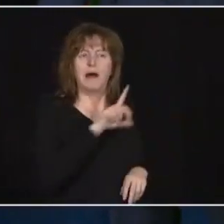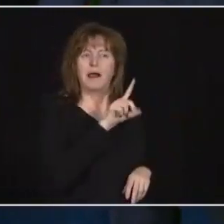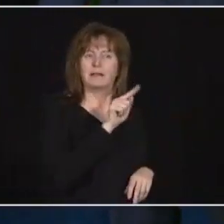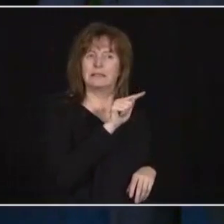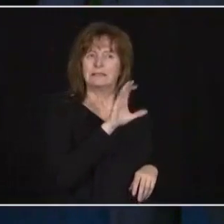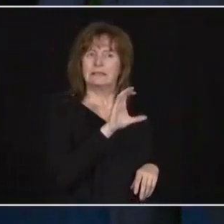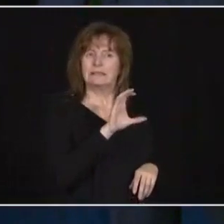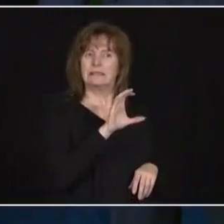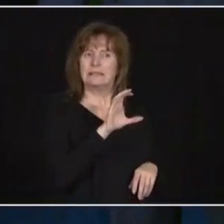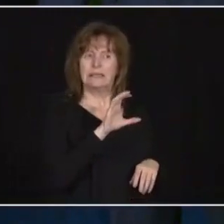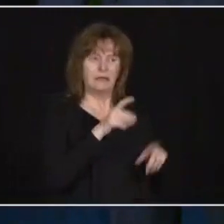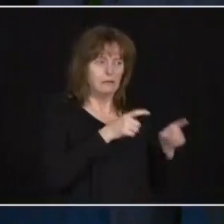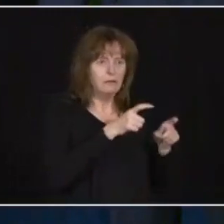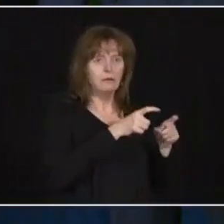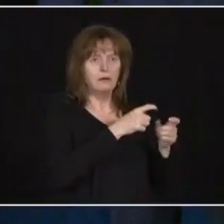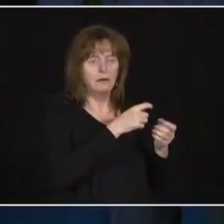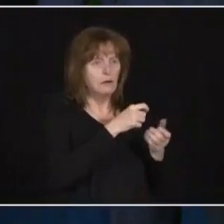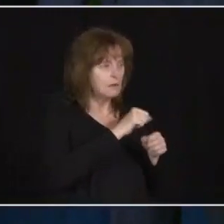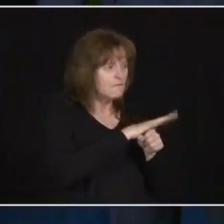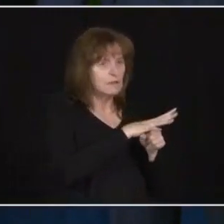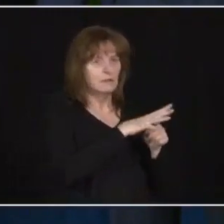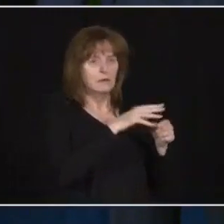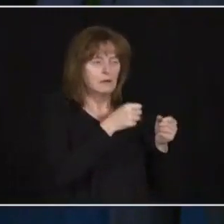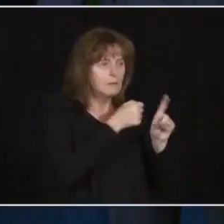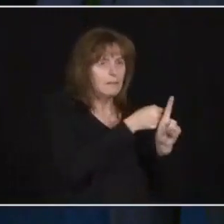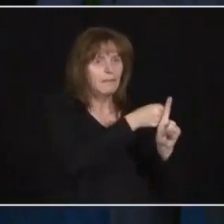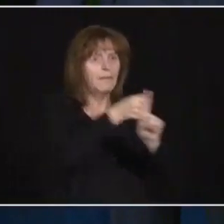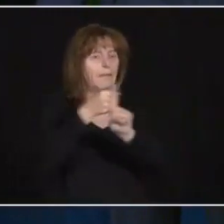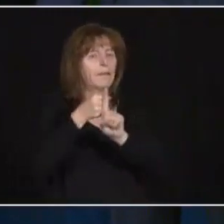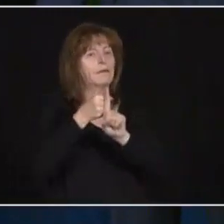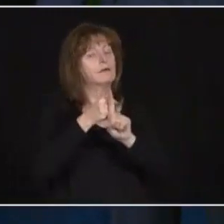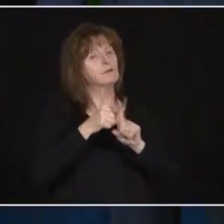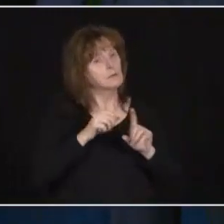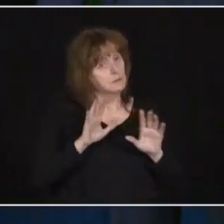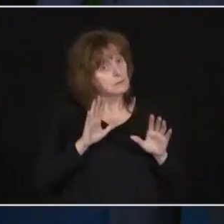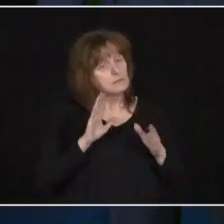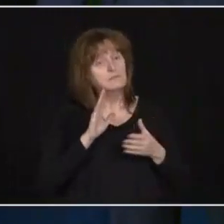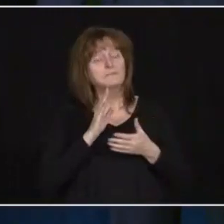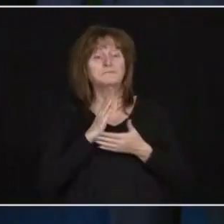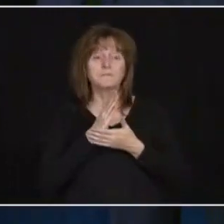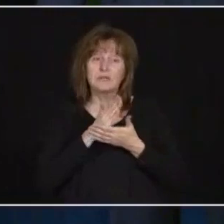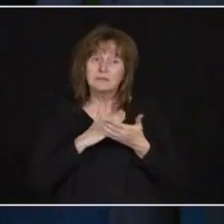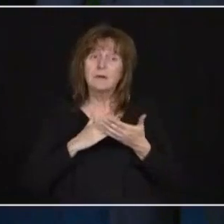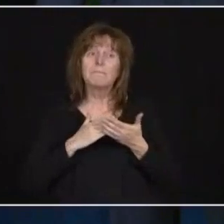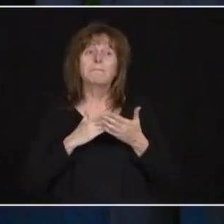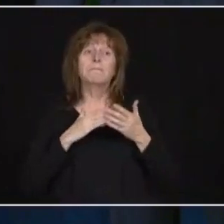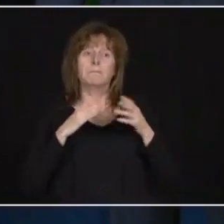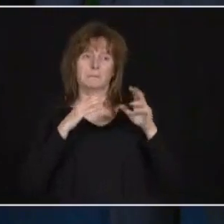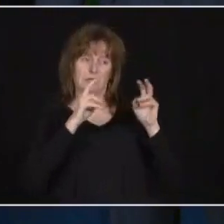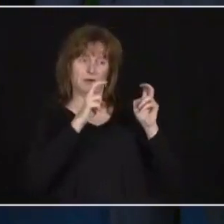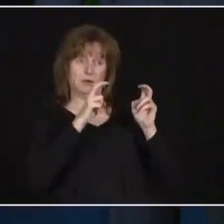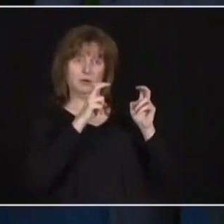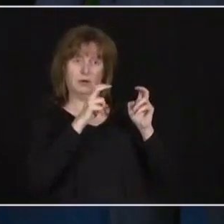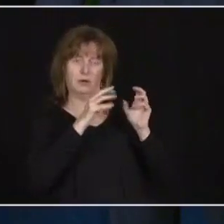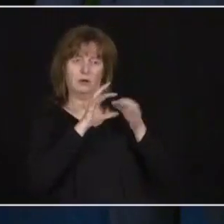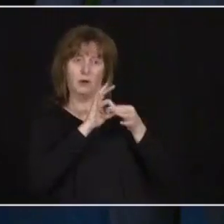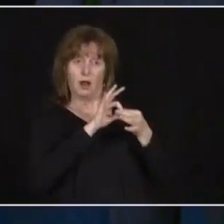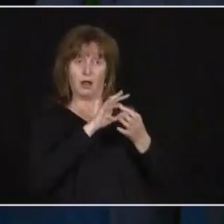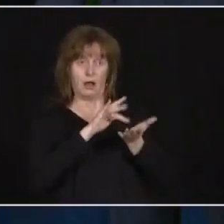redeployed to long-term care centres to help them deal with the COVID crisis they're facing. There are some drug issues that we